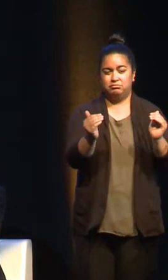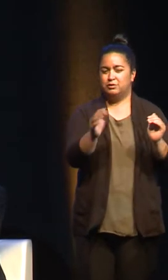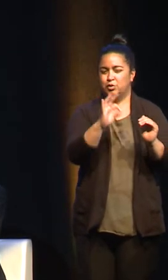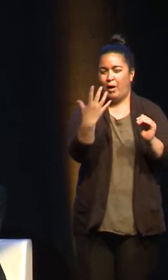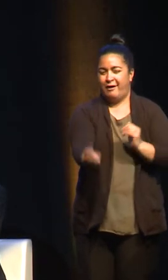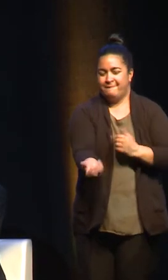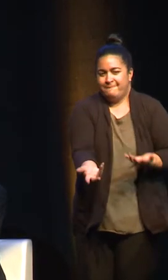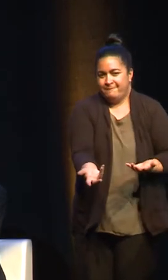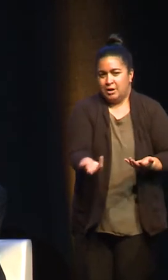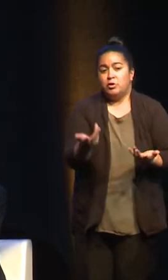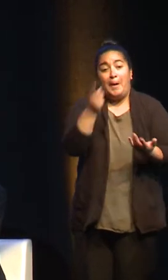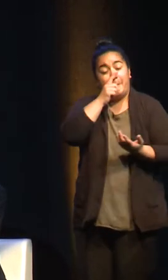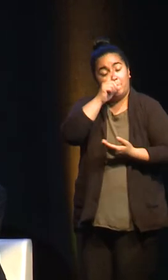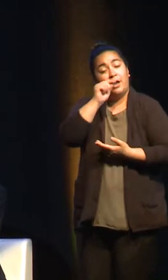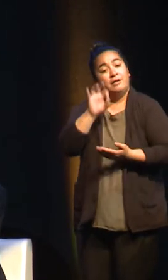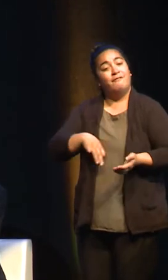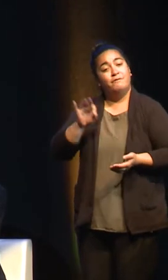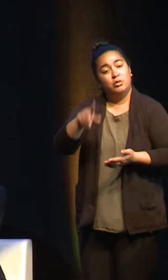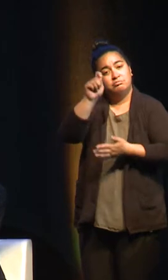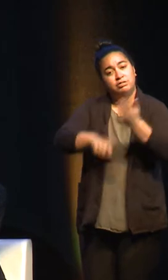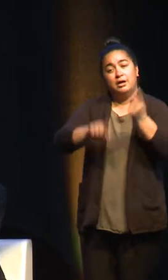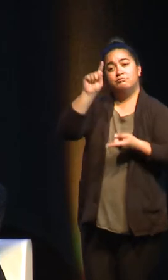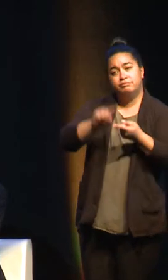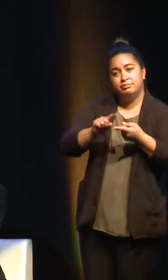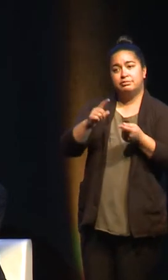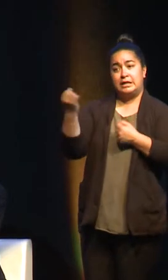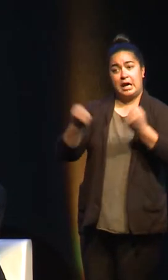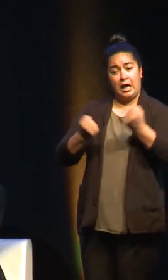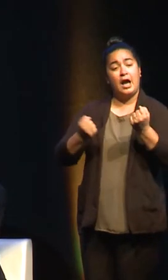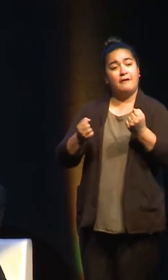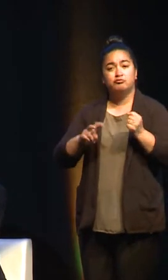people can afford to buy a cheap vehicle to help them get around. And so if we're going